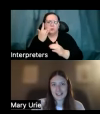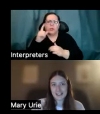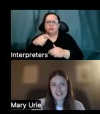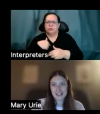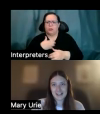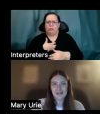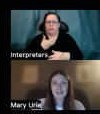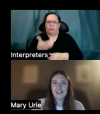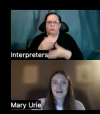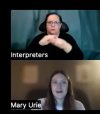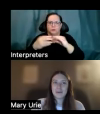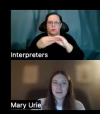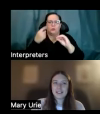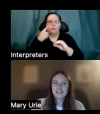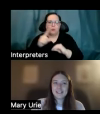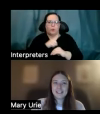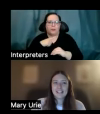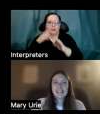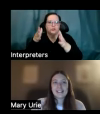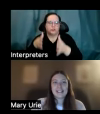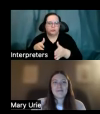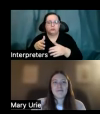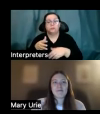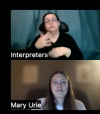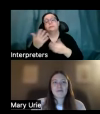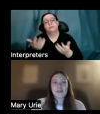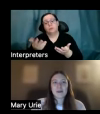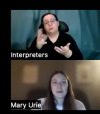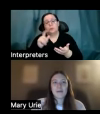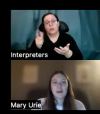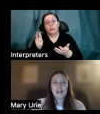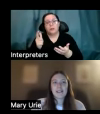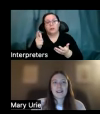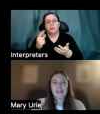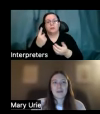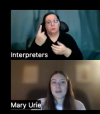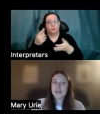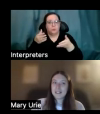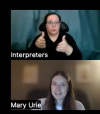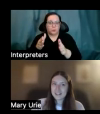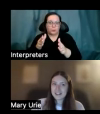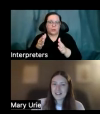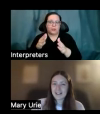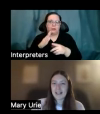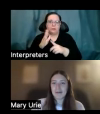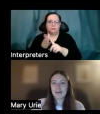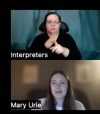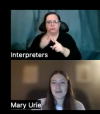legislators? Well, one way that persuasive leaders are able to